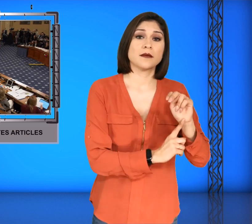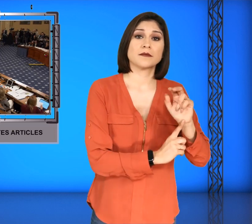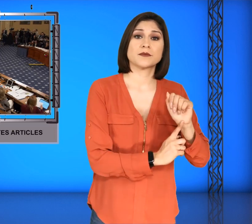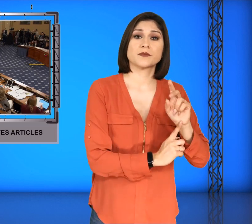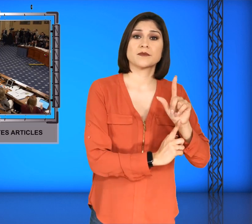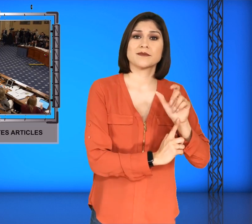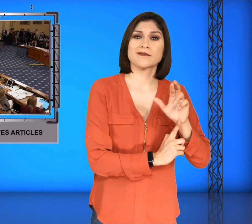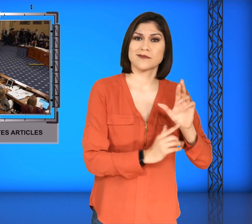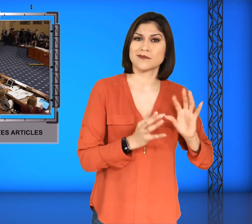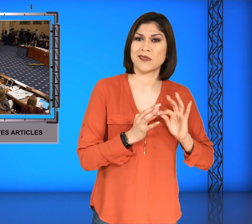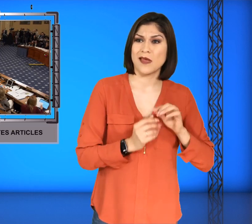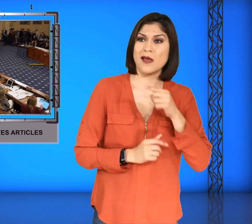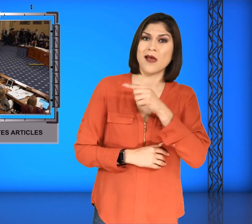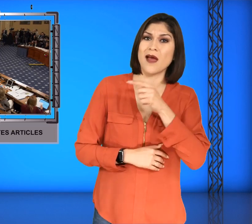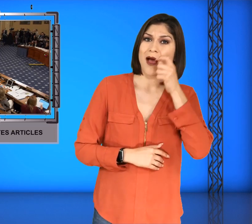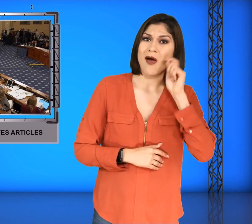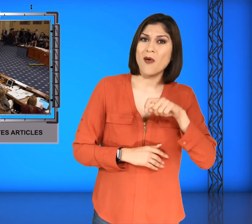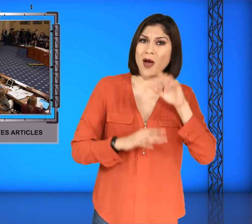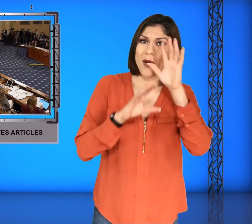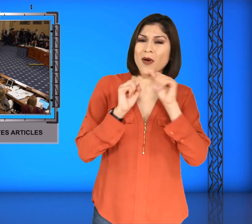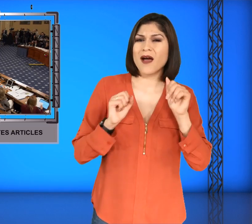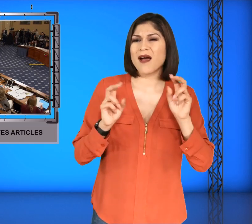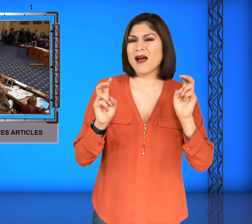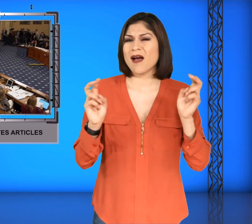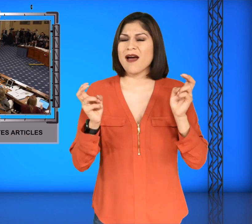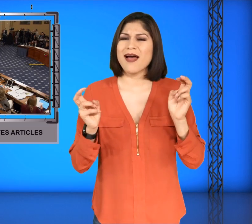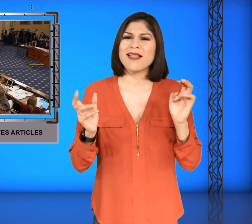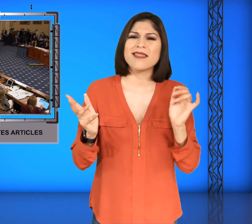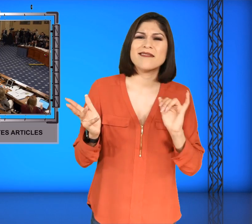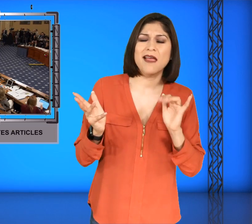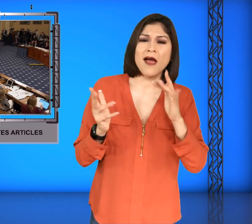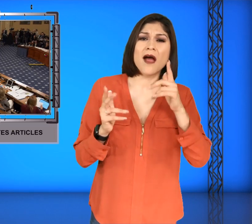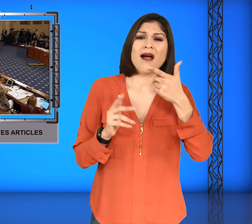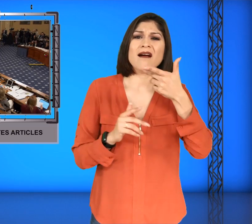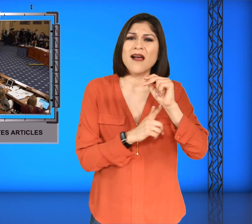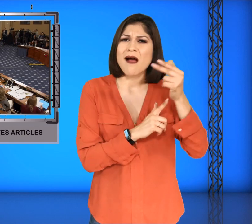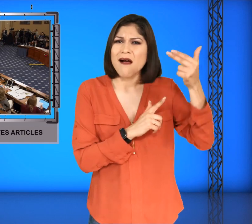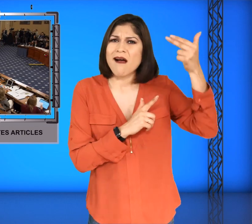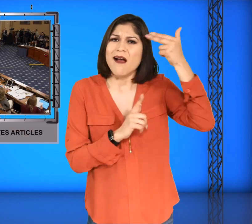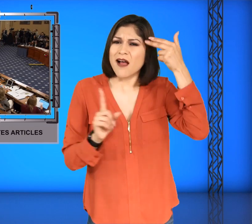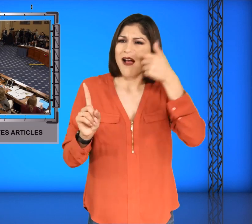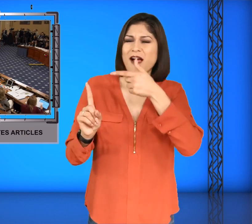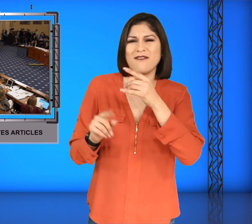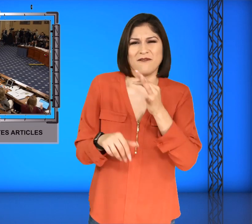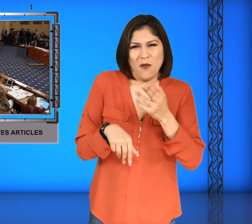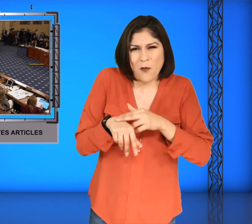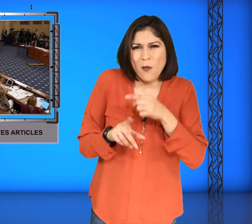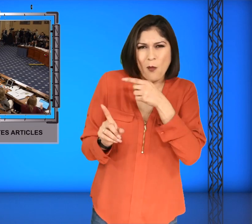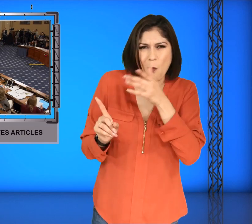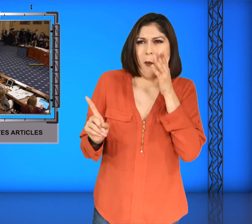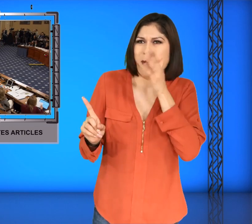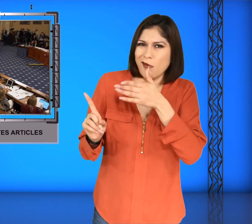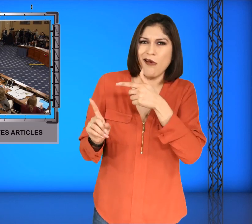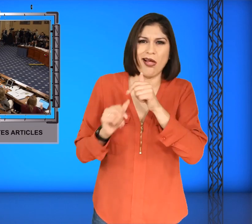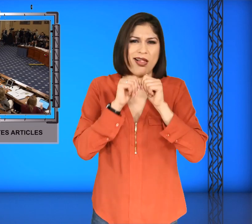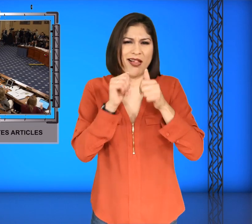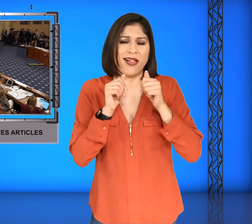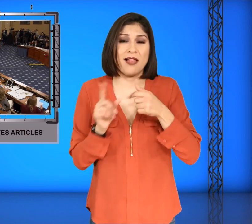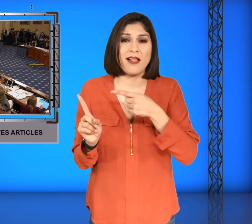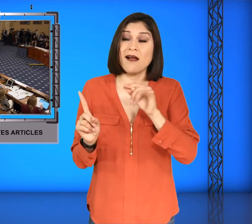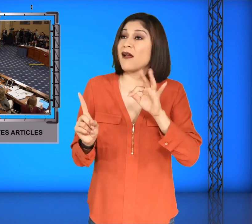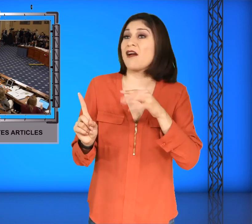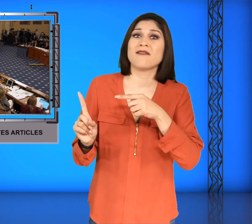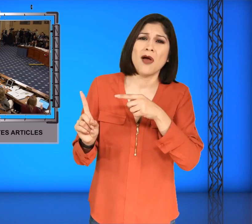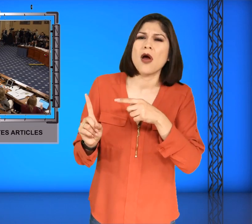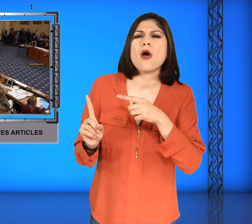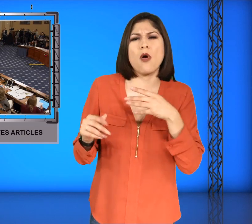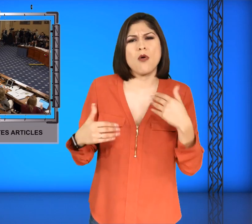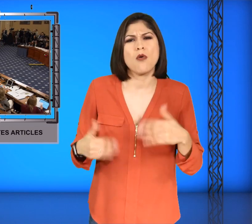Nadler said Zelensky had a "gun to his head" and that, of course, he denied being pressured